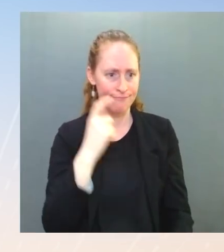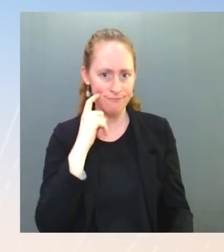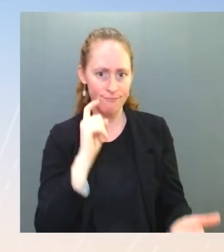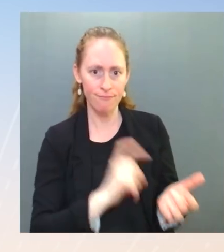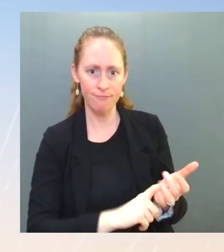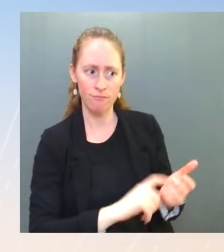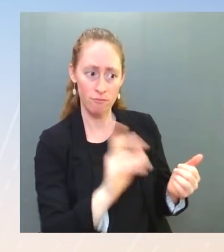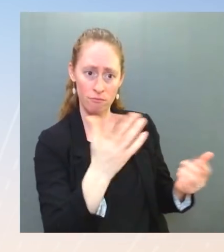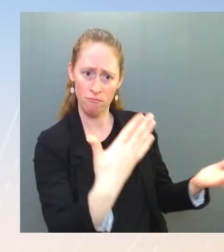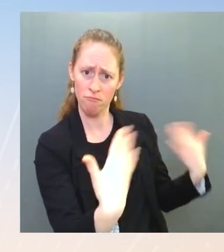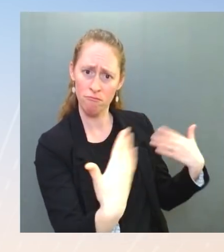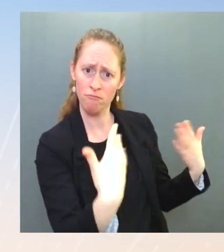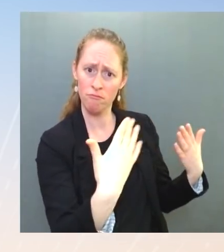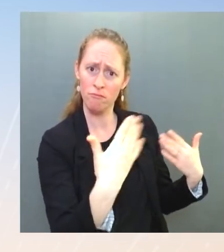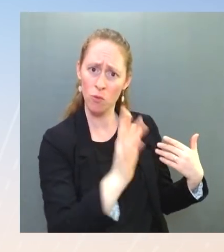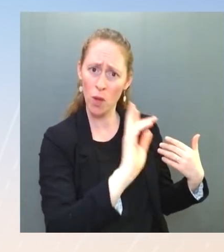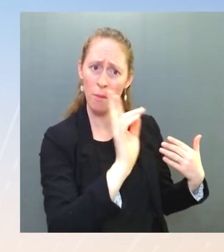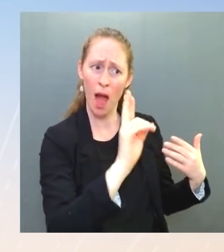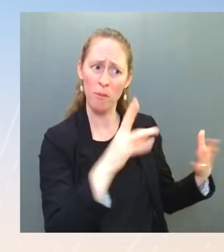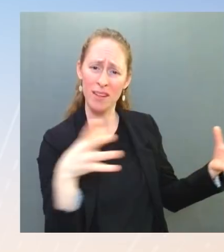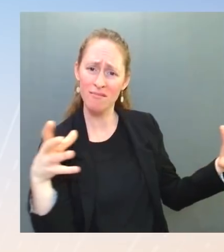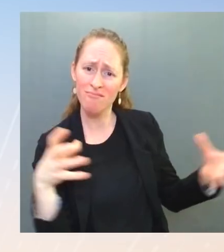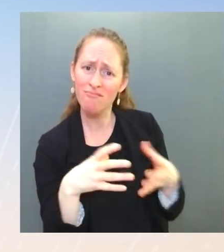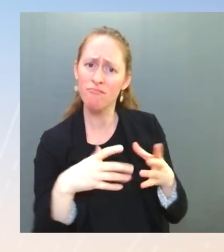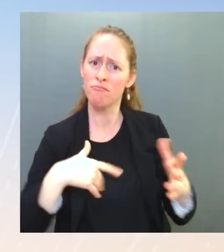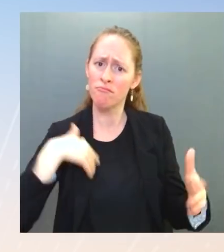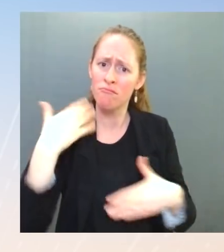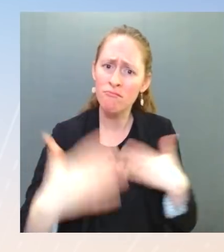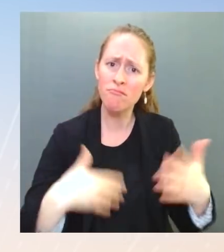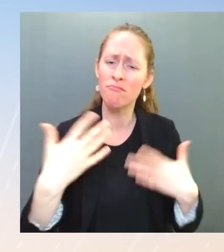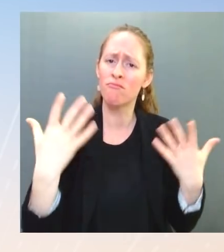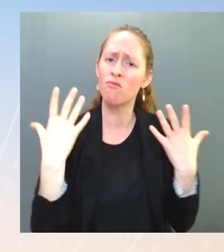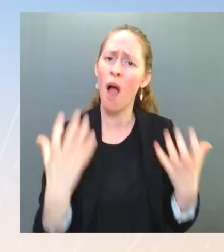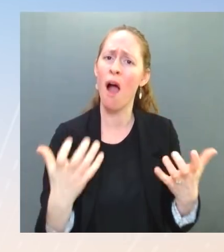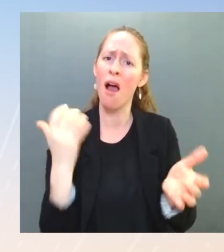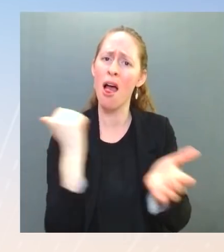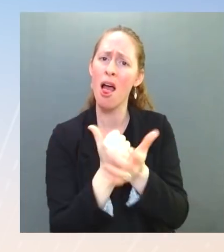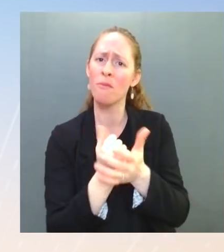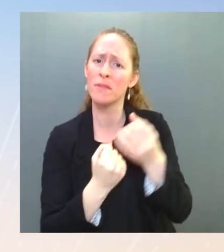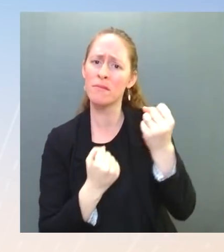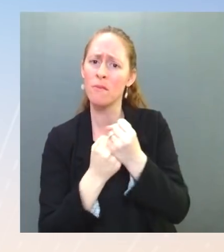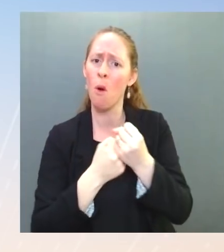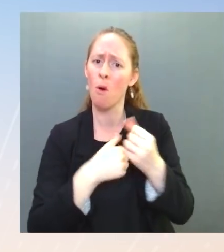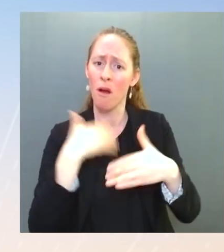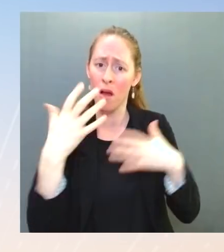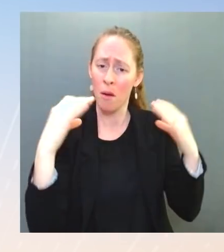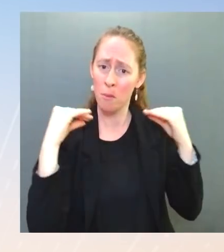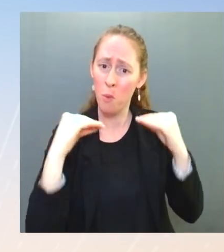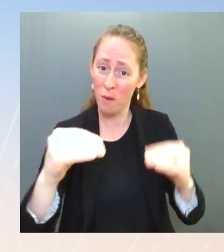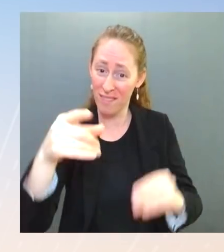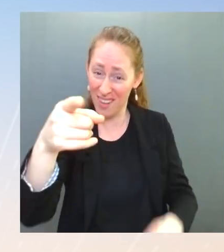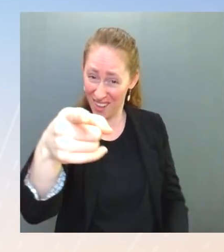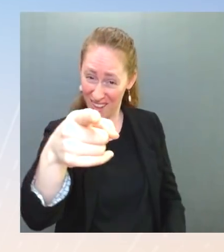to try to move this forward recently? Ms. Psaki: It has been a long standing open invitation. Any Republican who wants to work with us